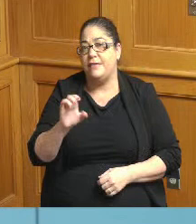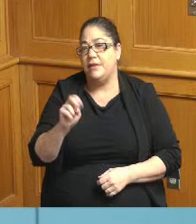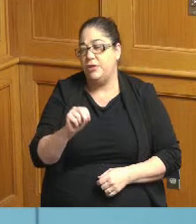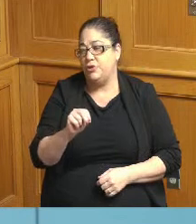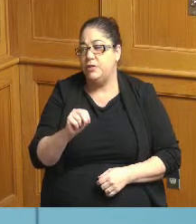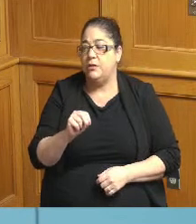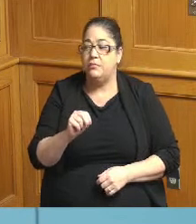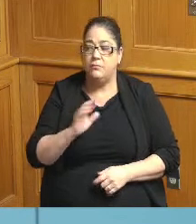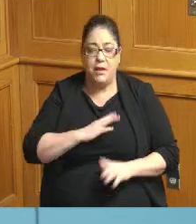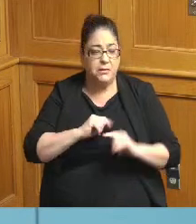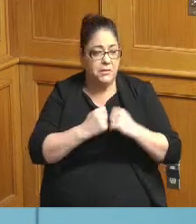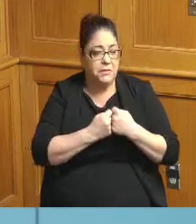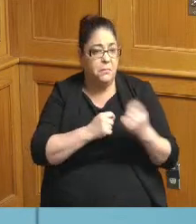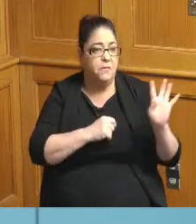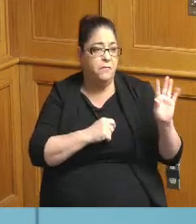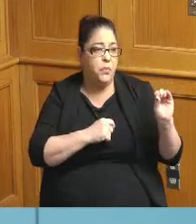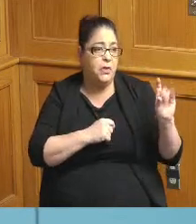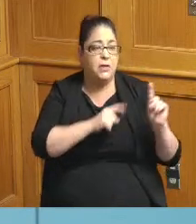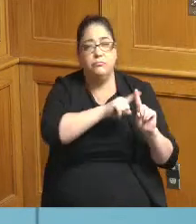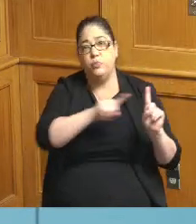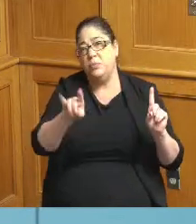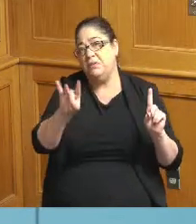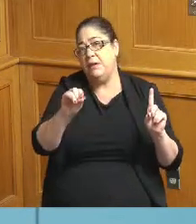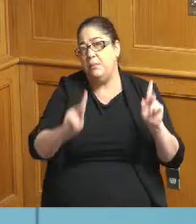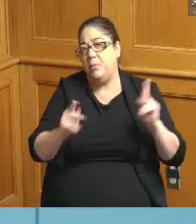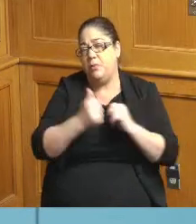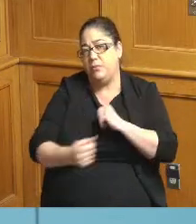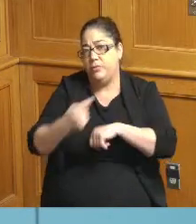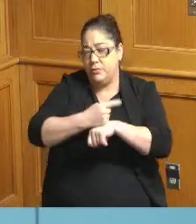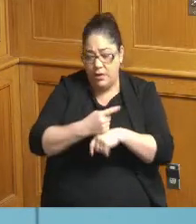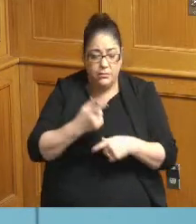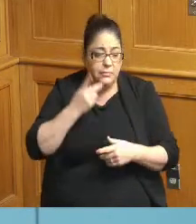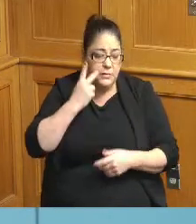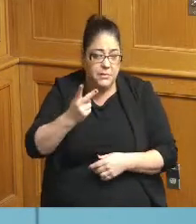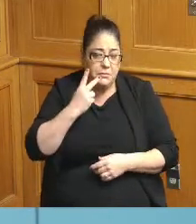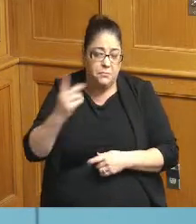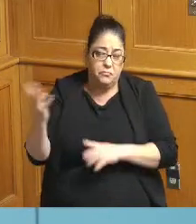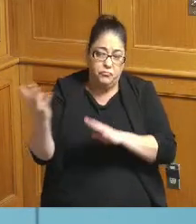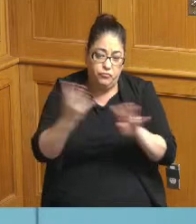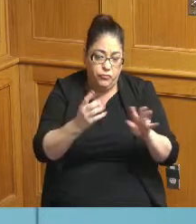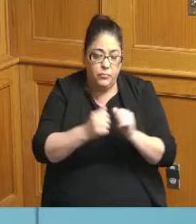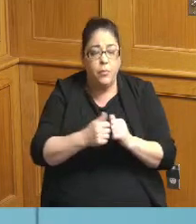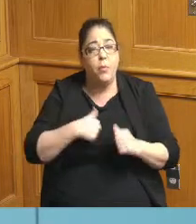40 and 80 people a day depending on the day we are continuing to go around the community and